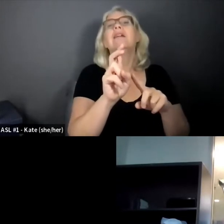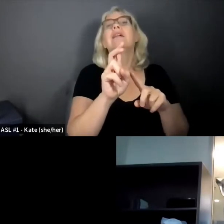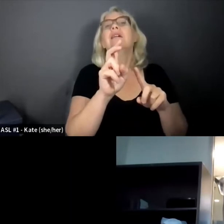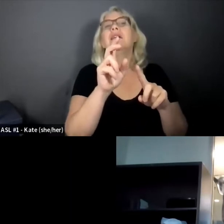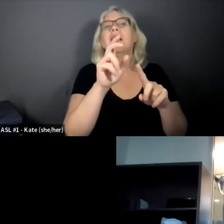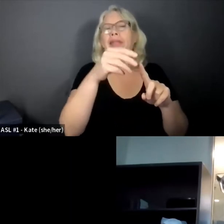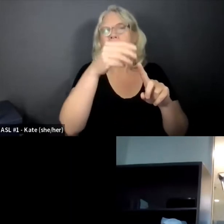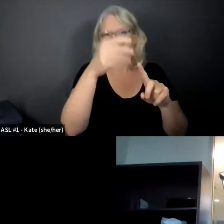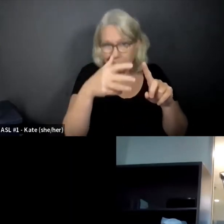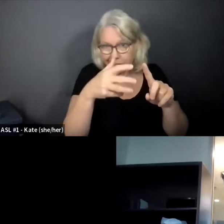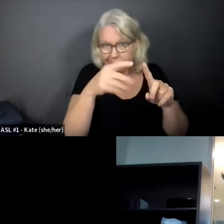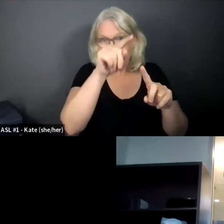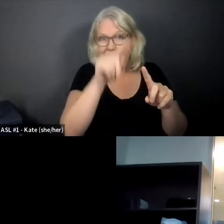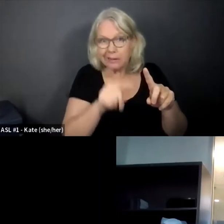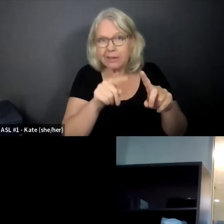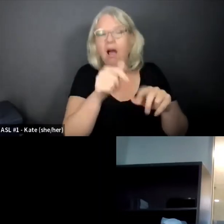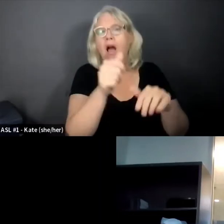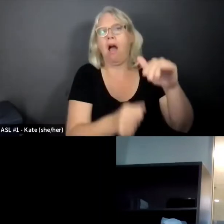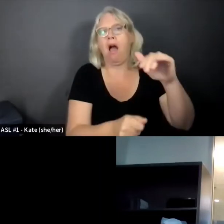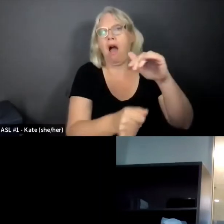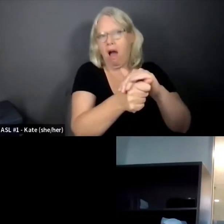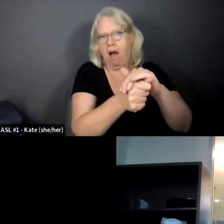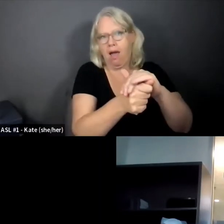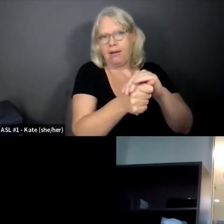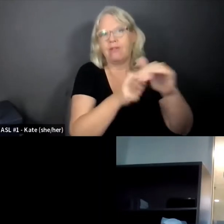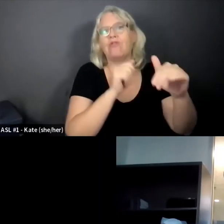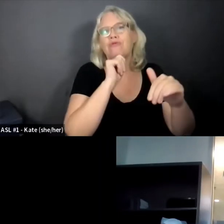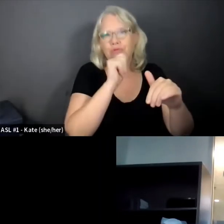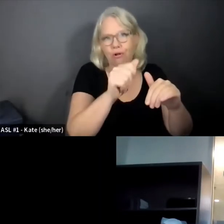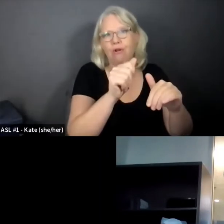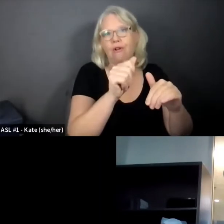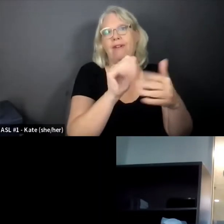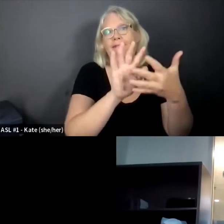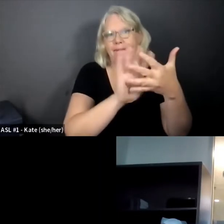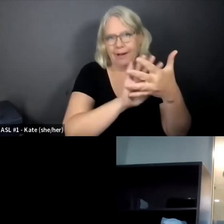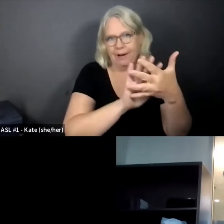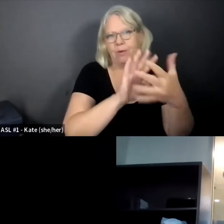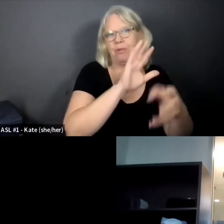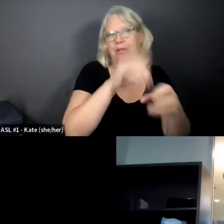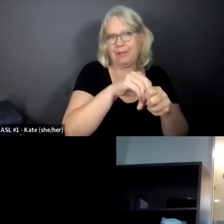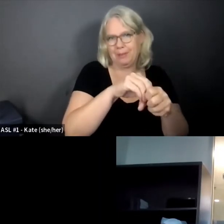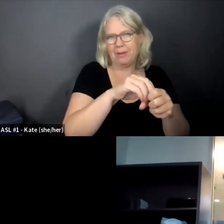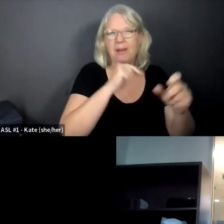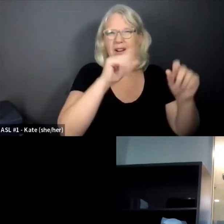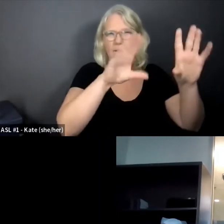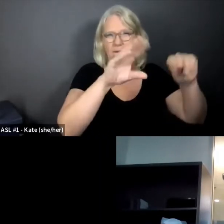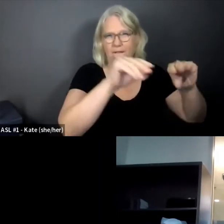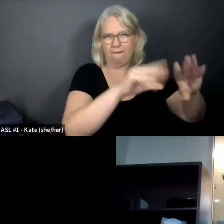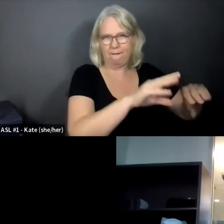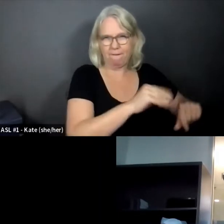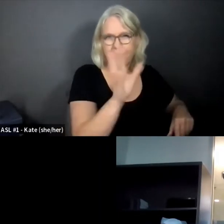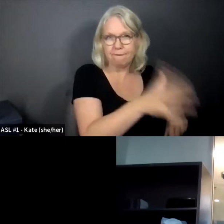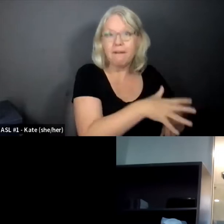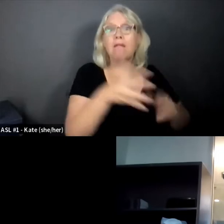THIS ALLOWS YOU TO ONLY SEE THE PRESENTERS AND ASL INTERPRETERS ON YOUR SCREEN.